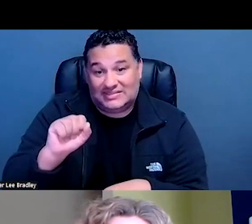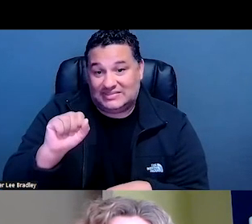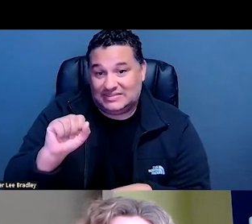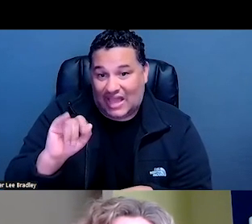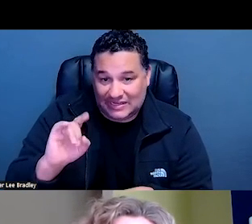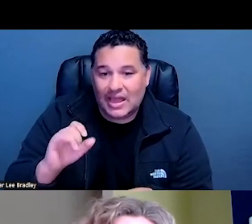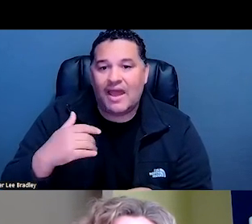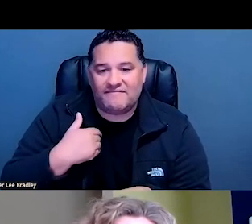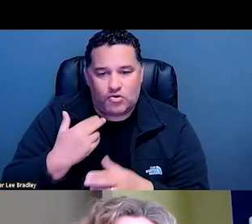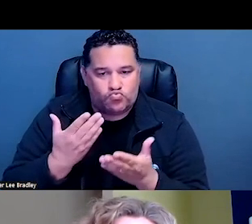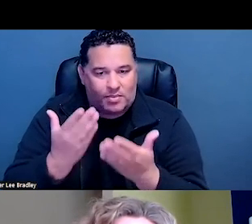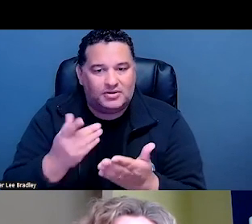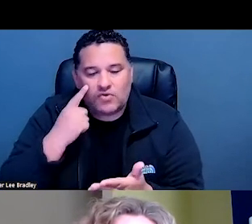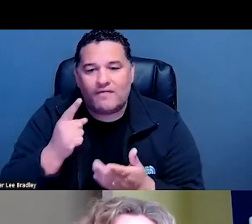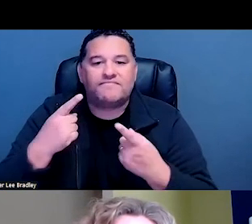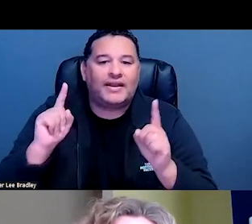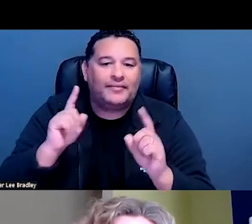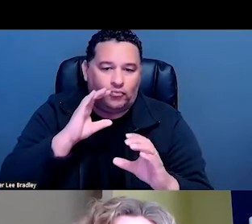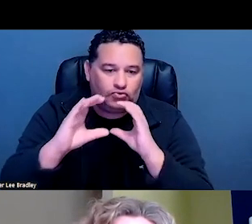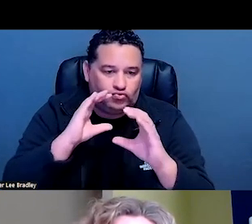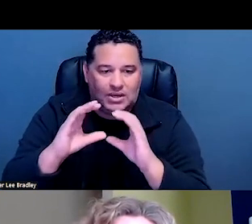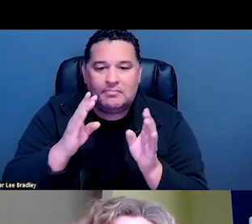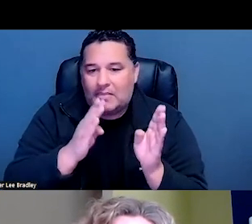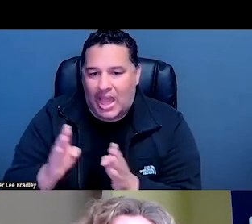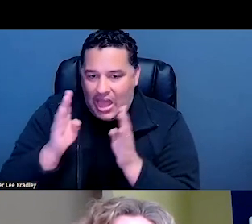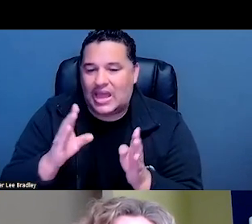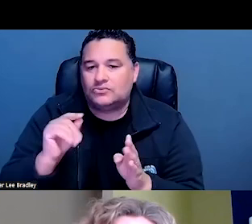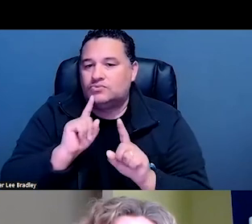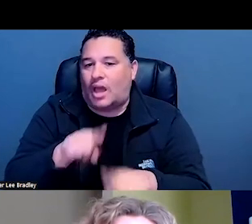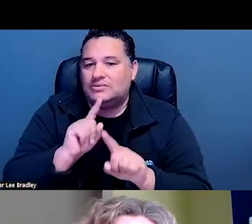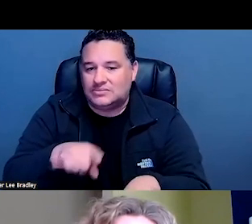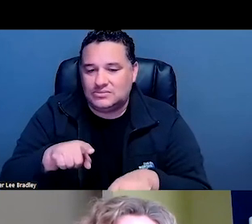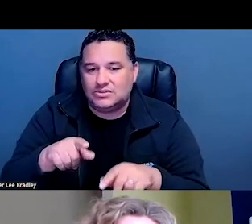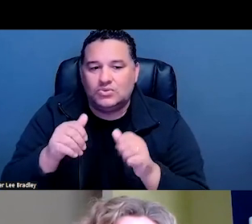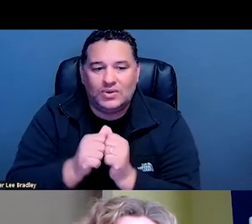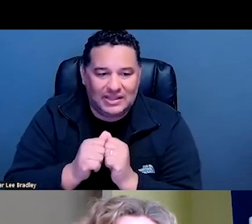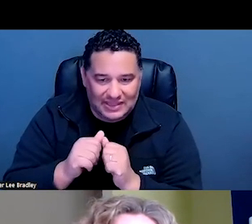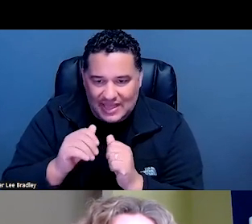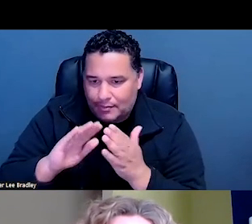NASMHPD. ON THE SITE IT INCLUDES , NASMHPD, FOR